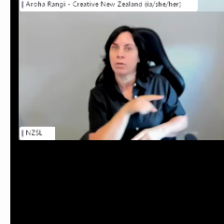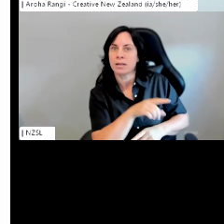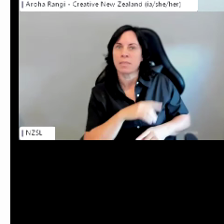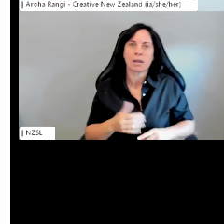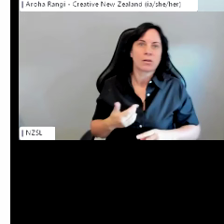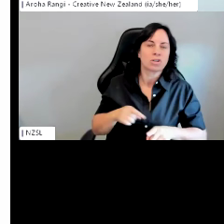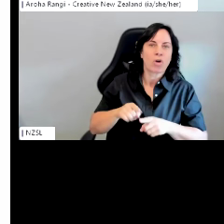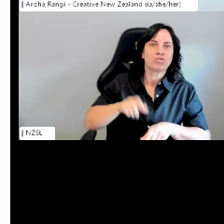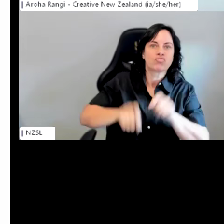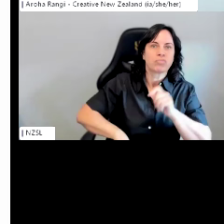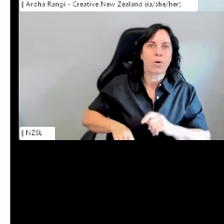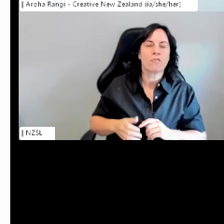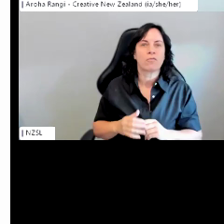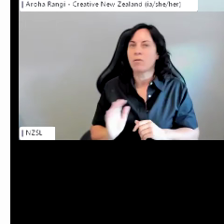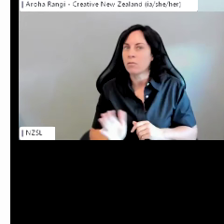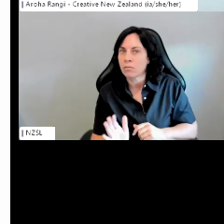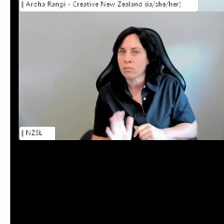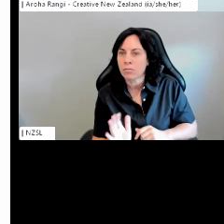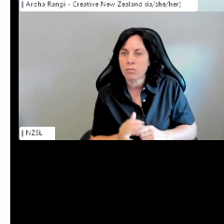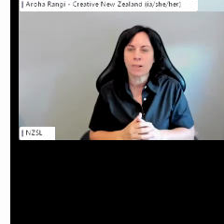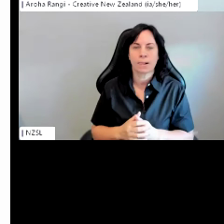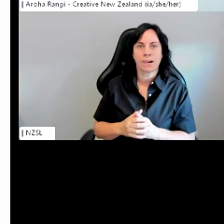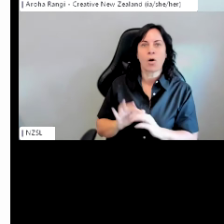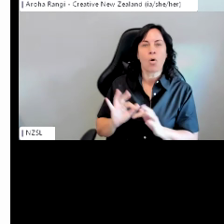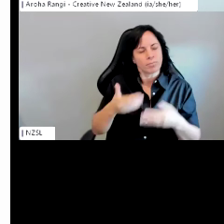standard pricing which says thank you for paying this it helps us keep going. Um and then they've